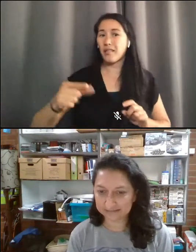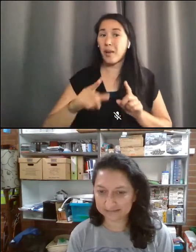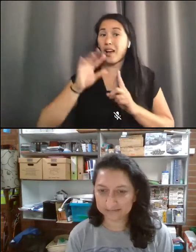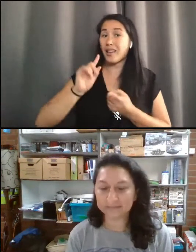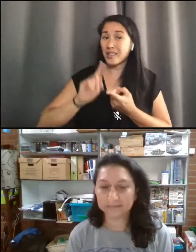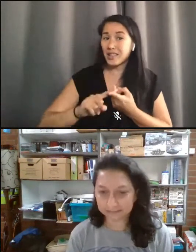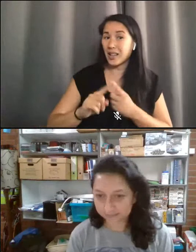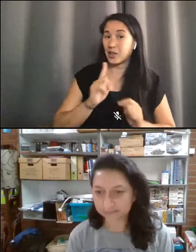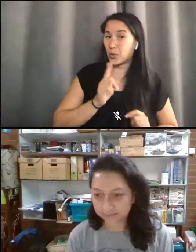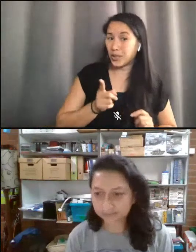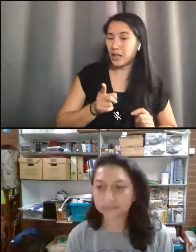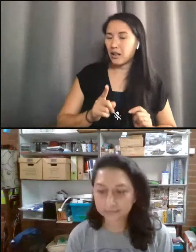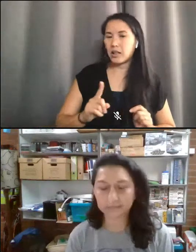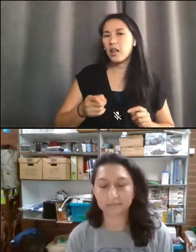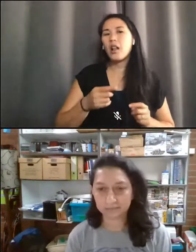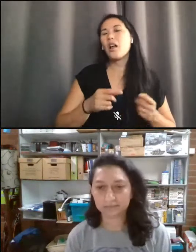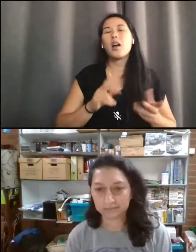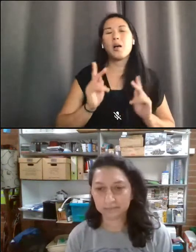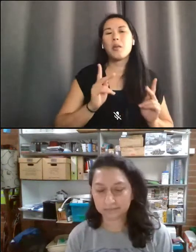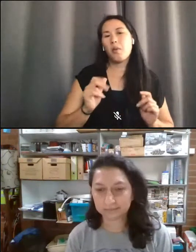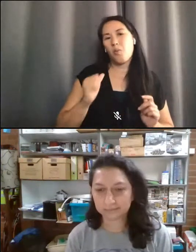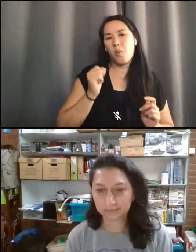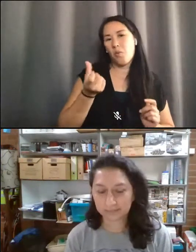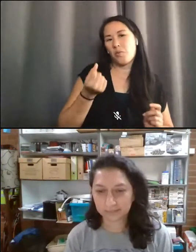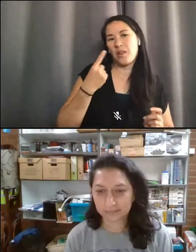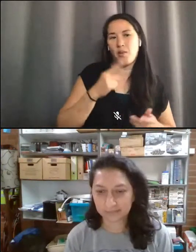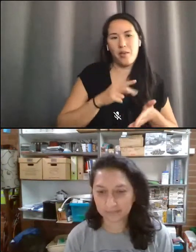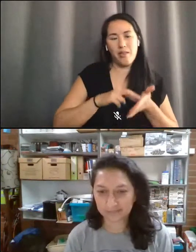they will never really understand what it means day to day to involve all these